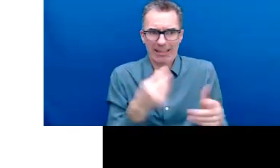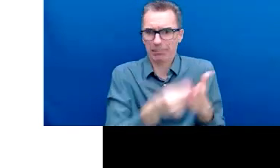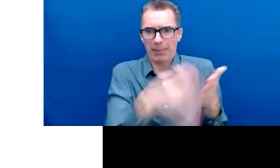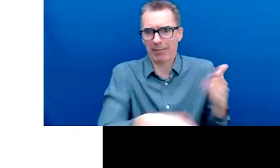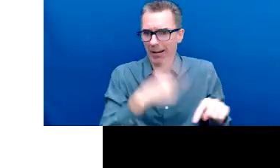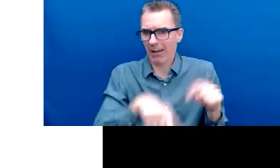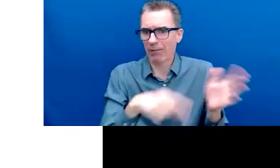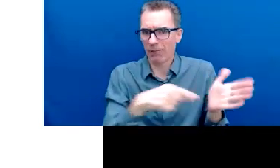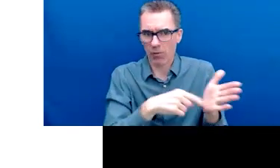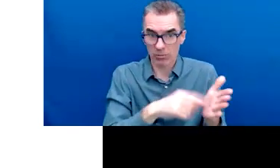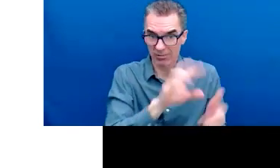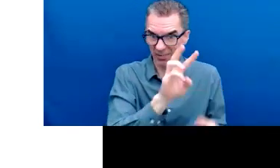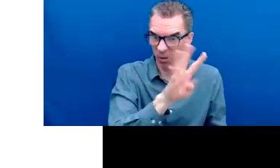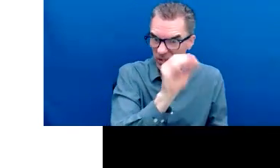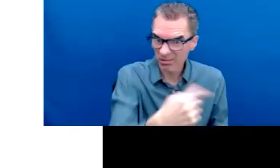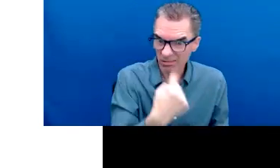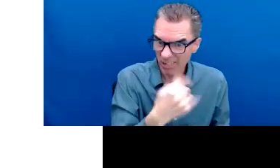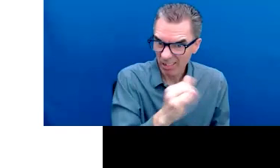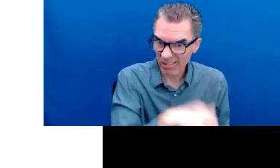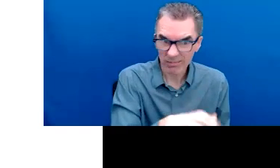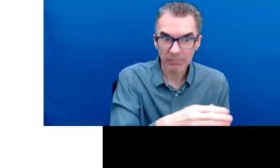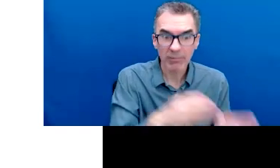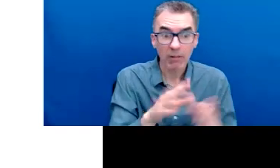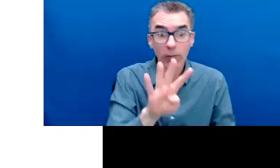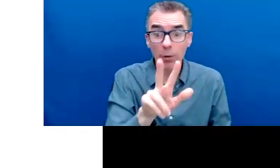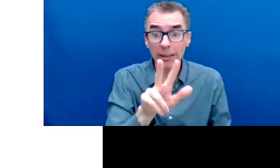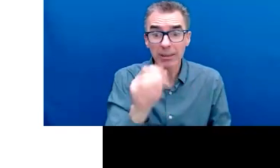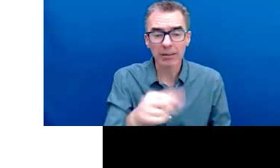Almost 43% said that they take fewer courses